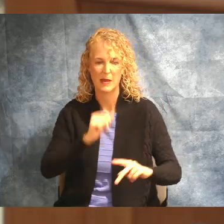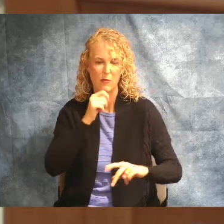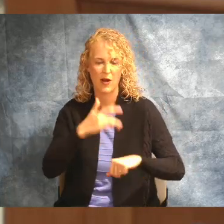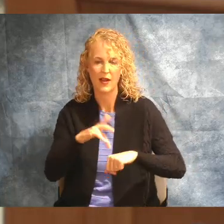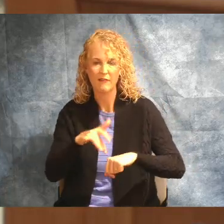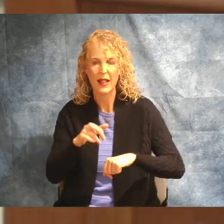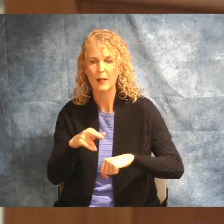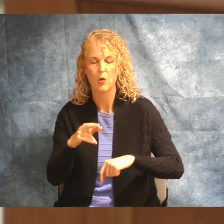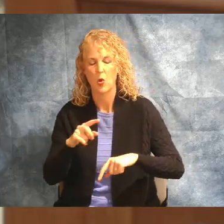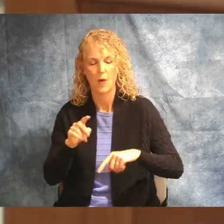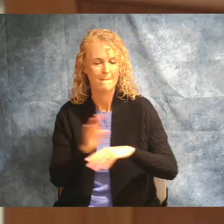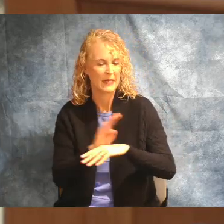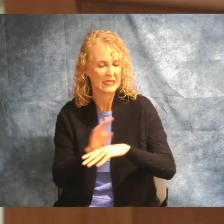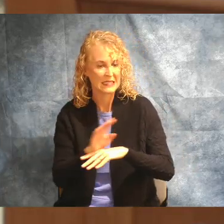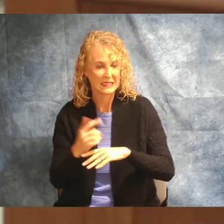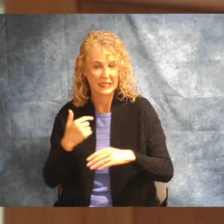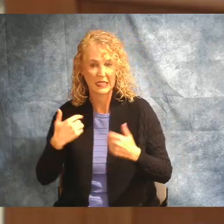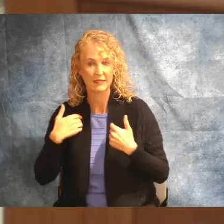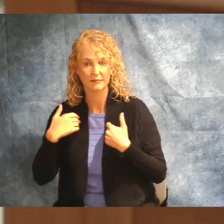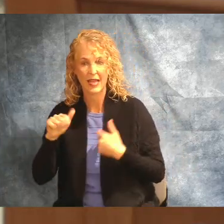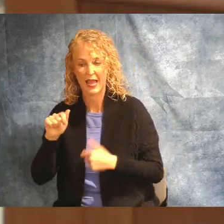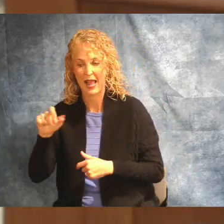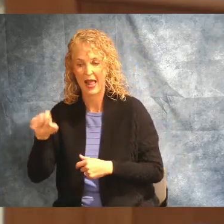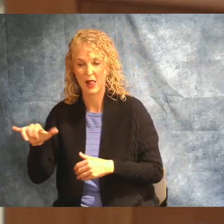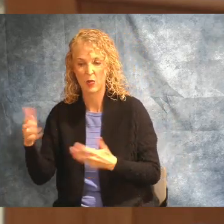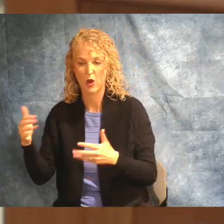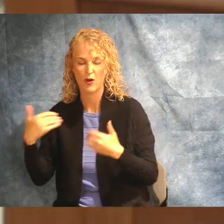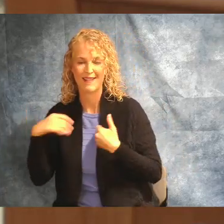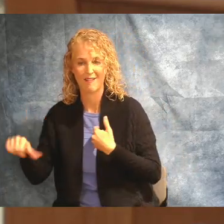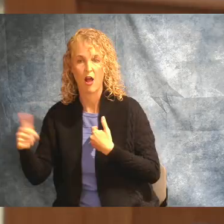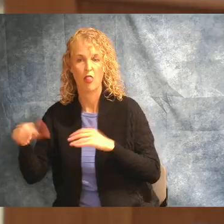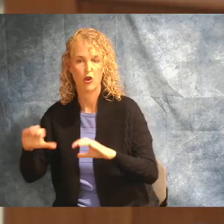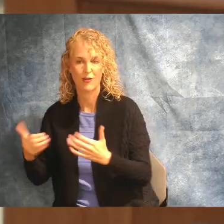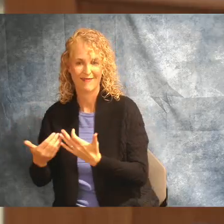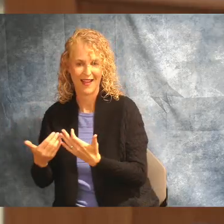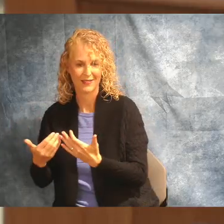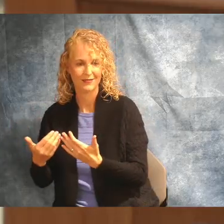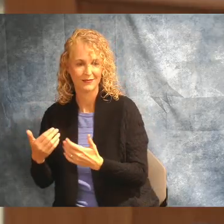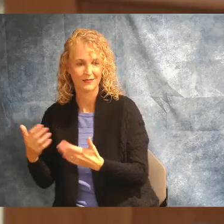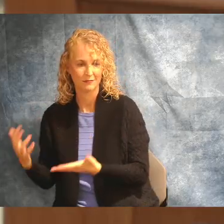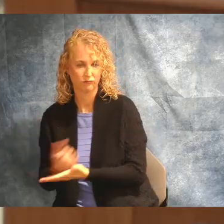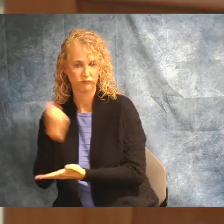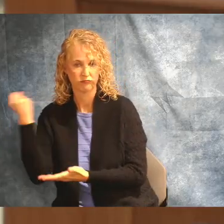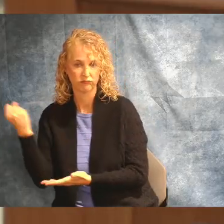Alloy did offer makeup classes at at their location. Great. Thank you, Vice President Reece.